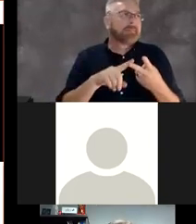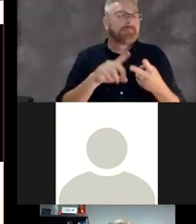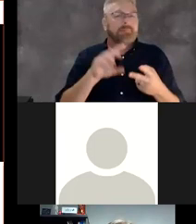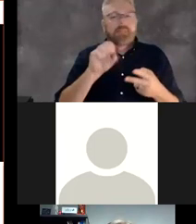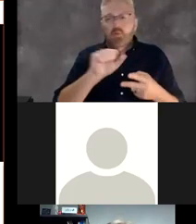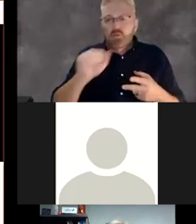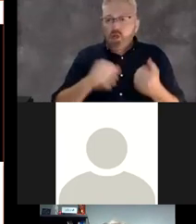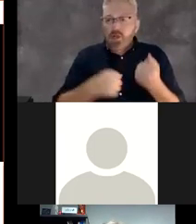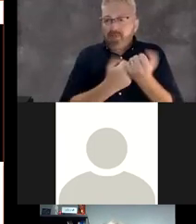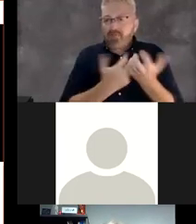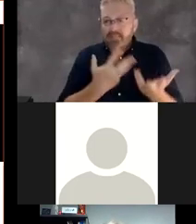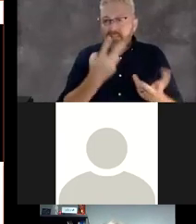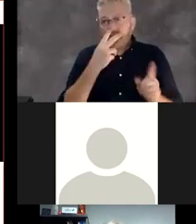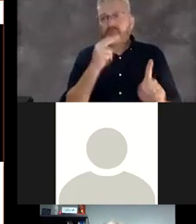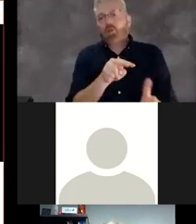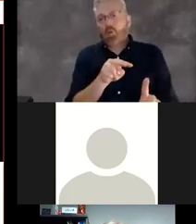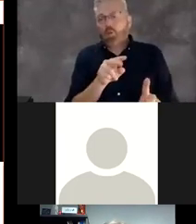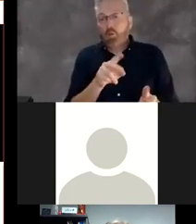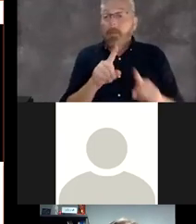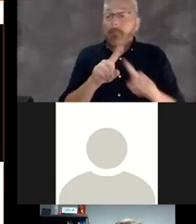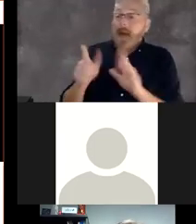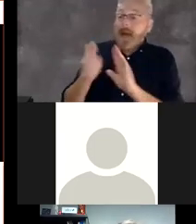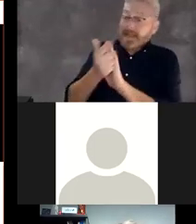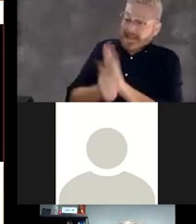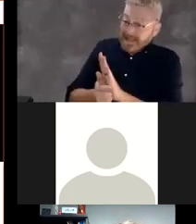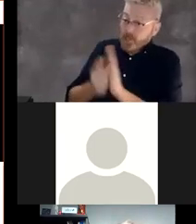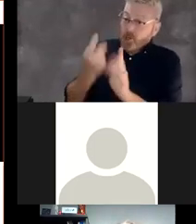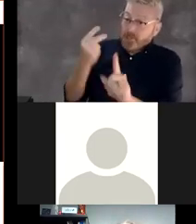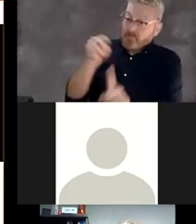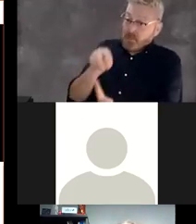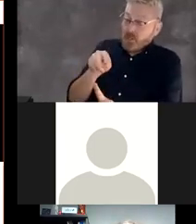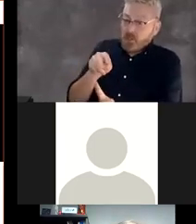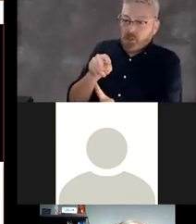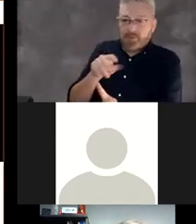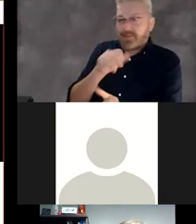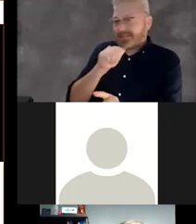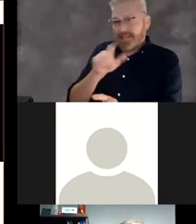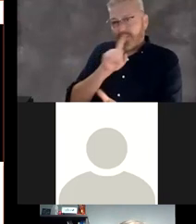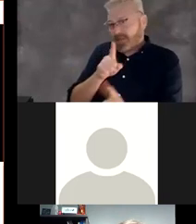ASSAULT ADVOCACY STANDPOINT. FROM A LEGAL PERSPECTIVE, IT'S